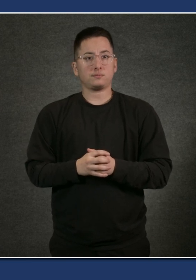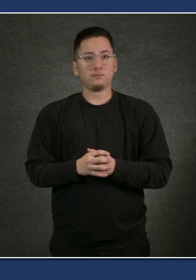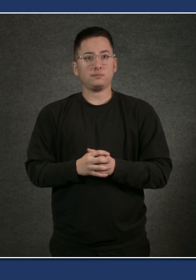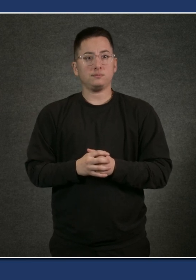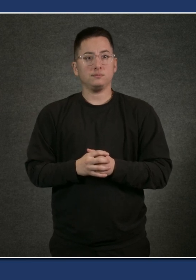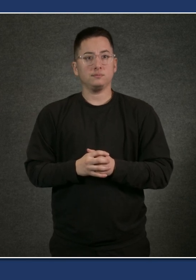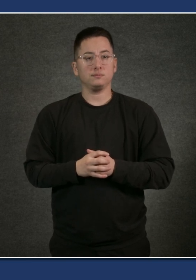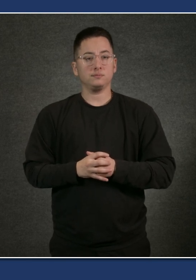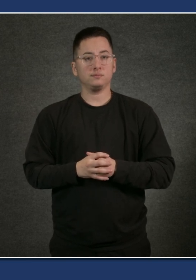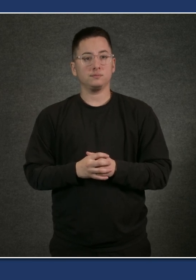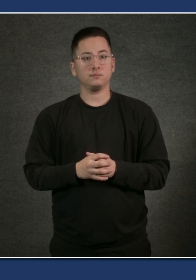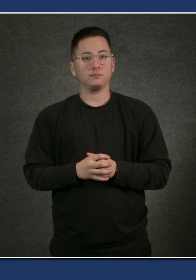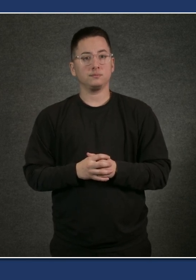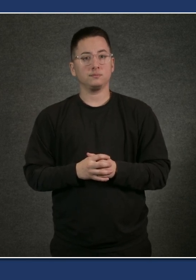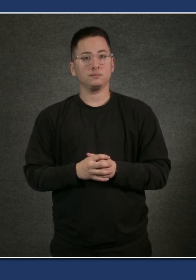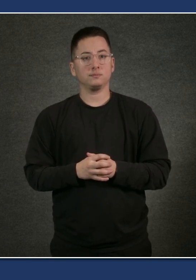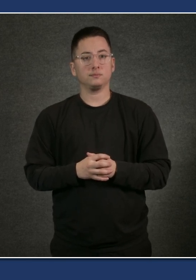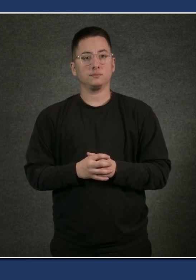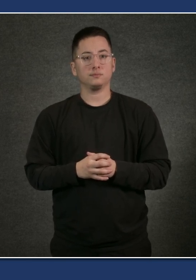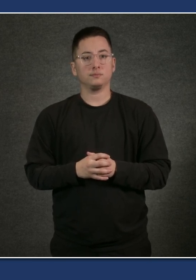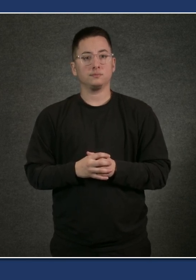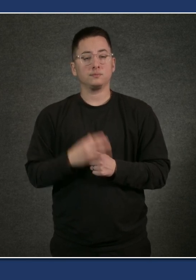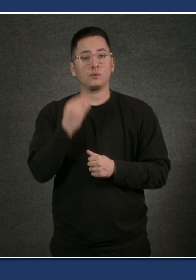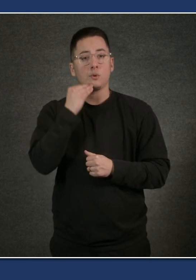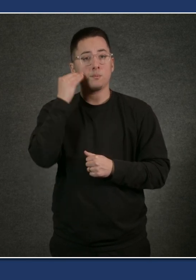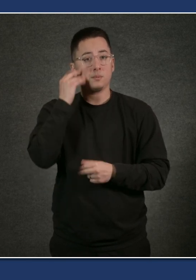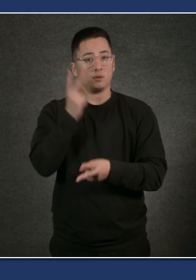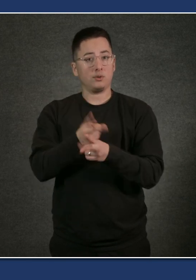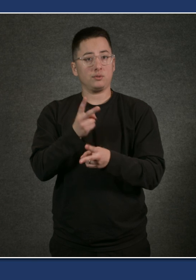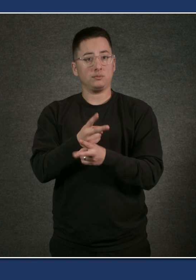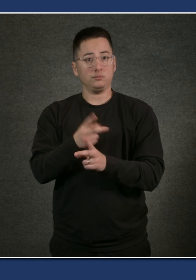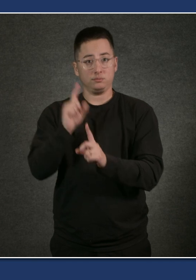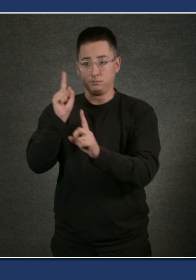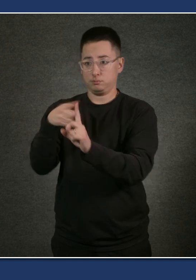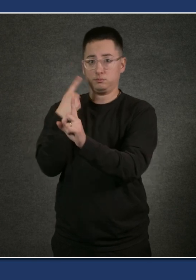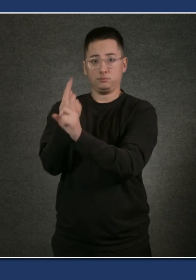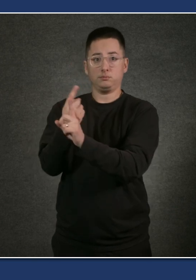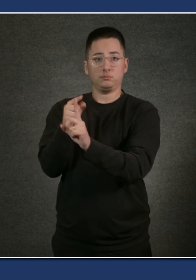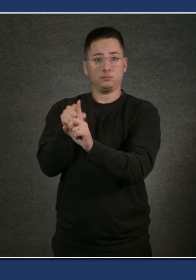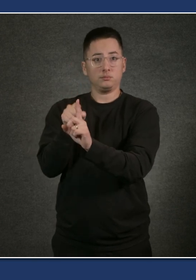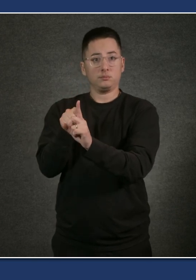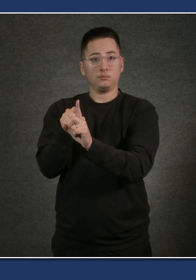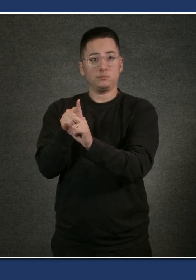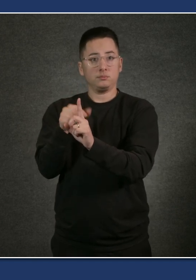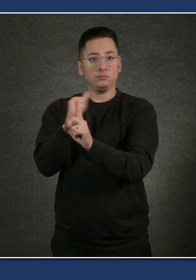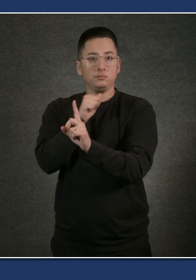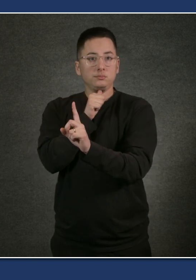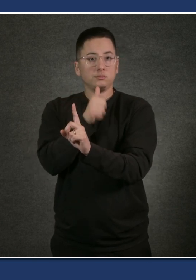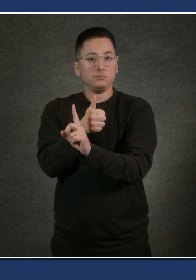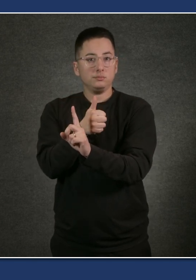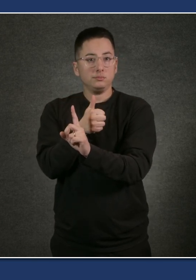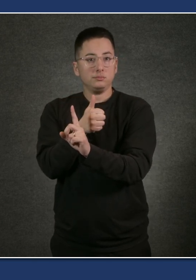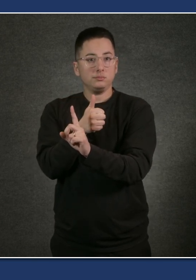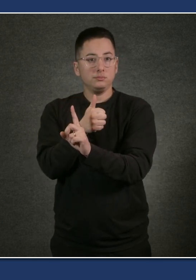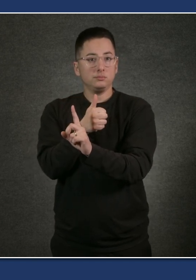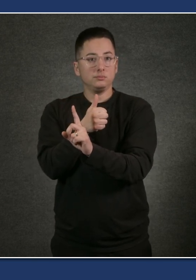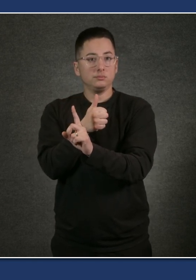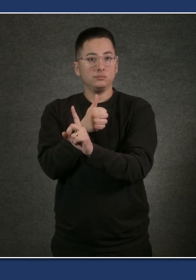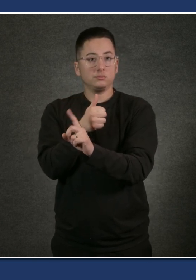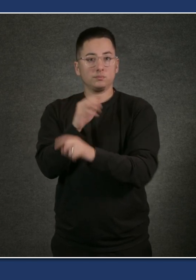living with disabilities. Without access to proper home care, I would lose the ability to participate in my community